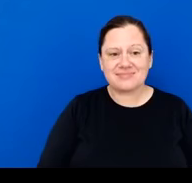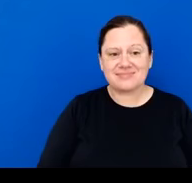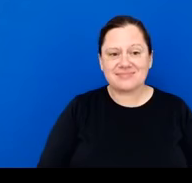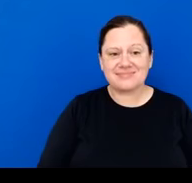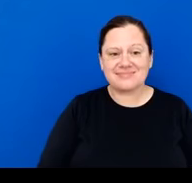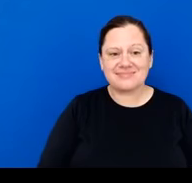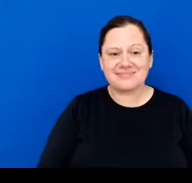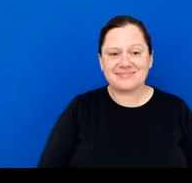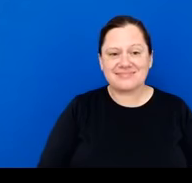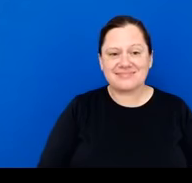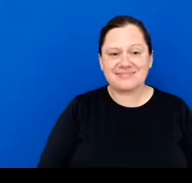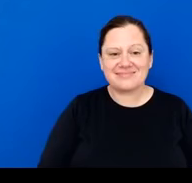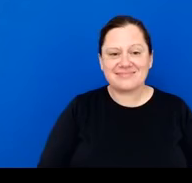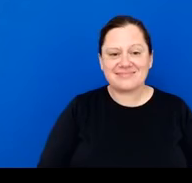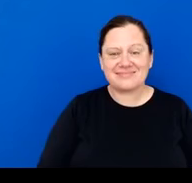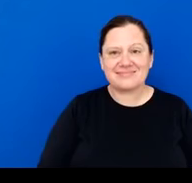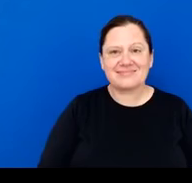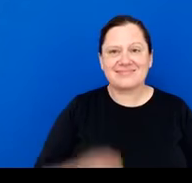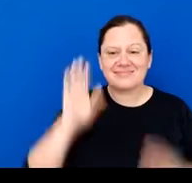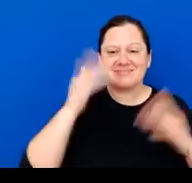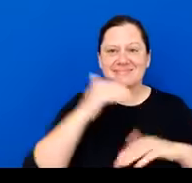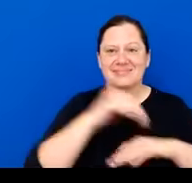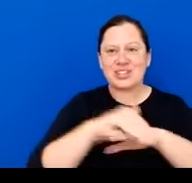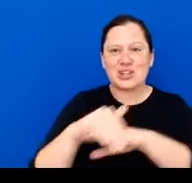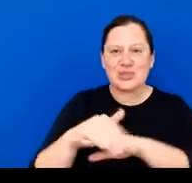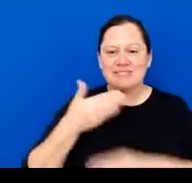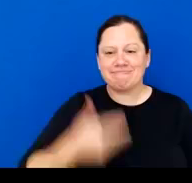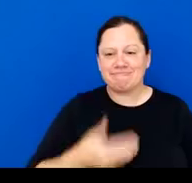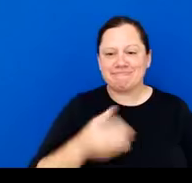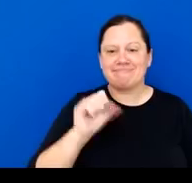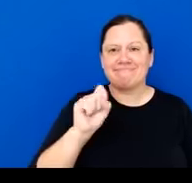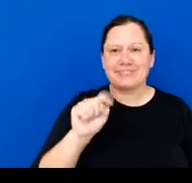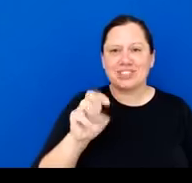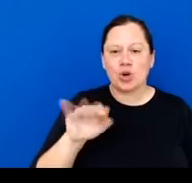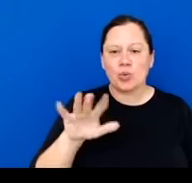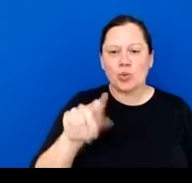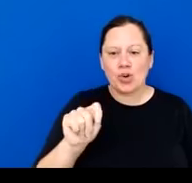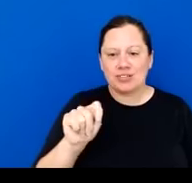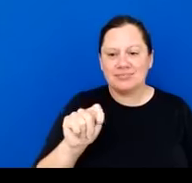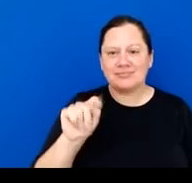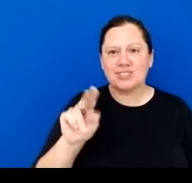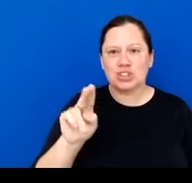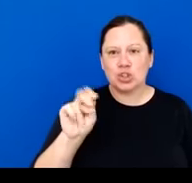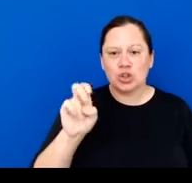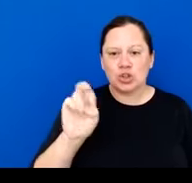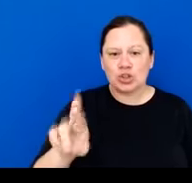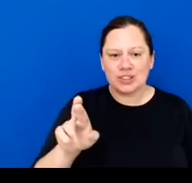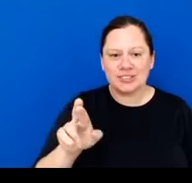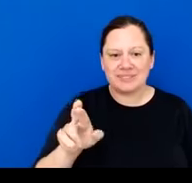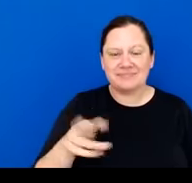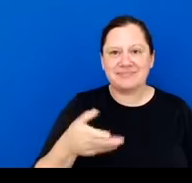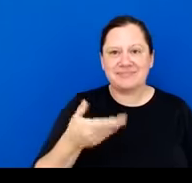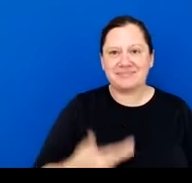Good evening Stuart Turner, fire behavior. So as a fire behavior analyst I predict what the fire is going to do, where it's going to go, and how fast it's going to